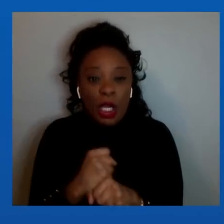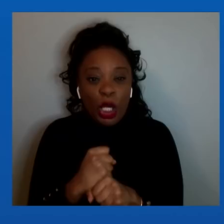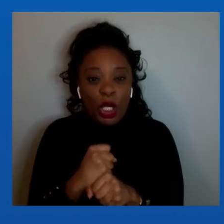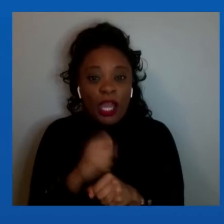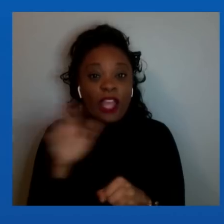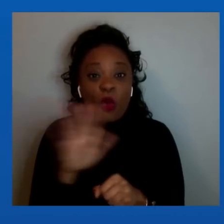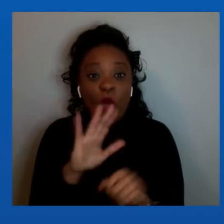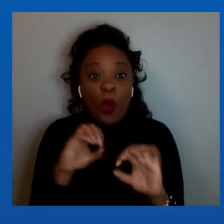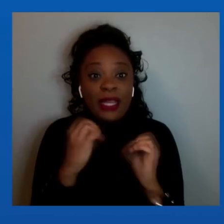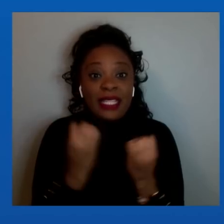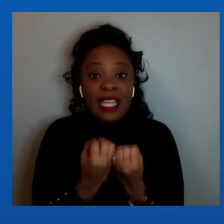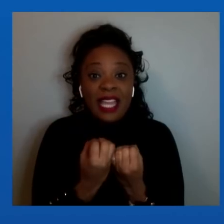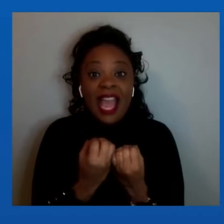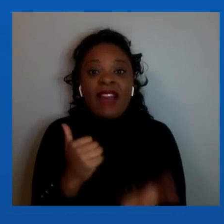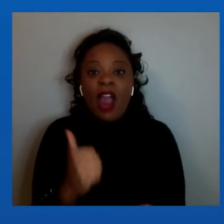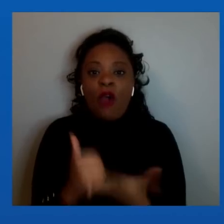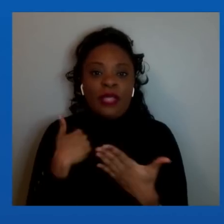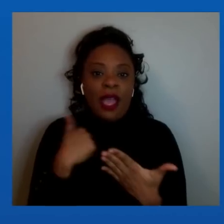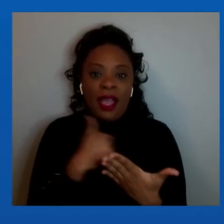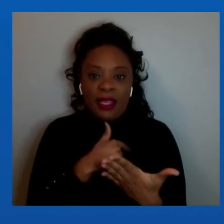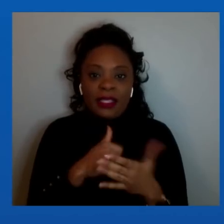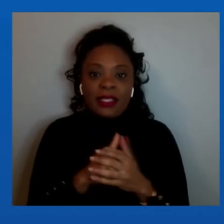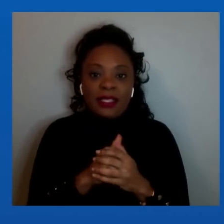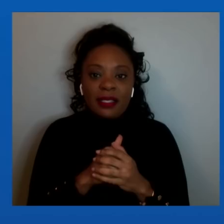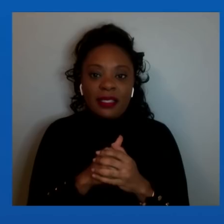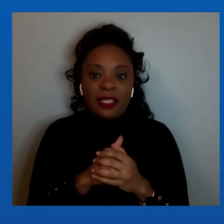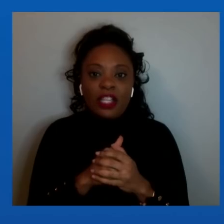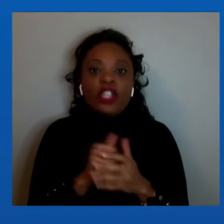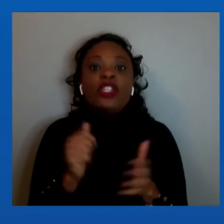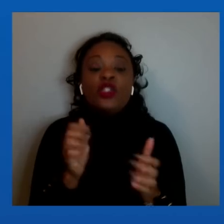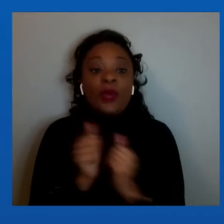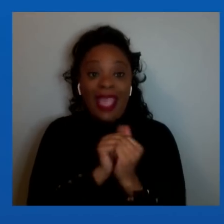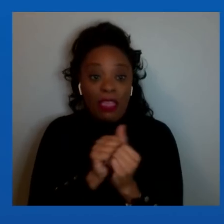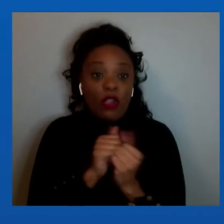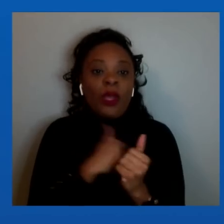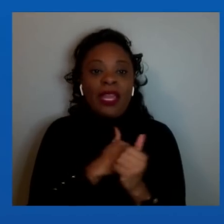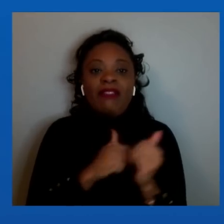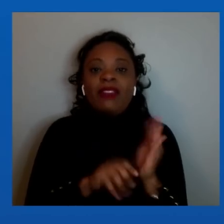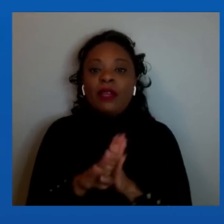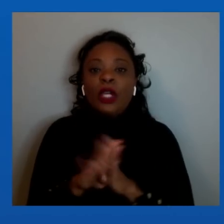have helped us together. We've built new tools for the IRS.